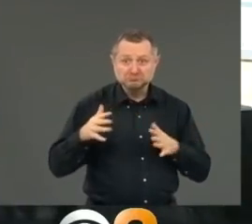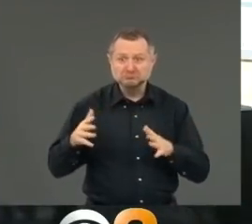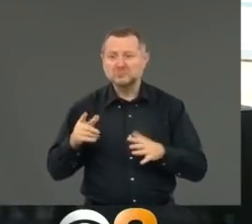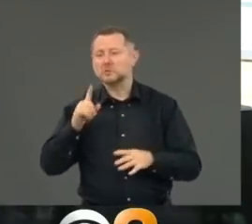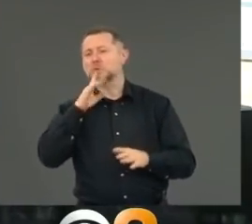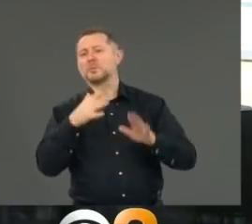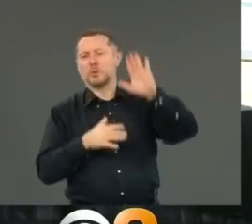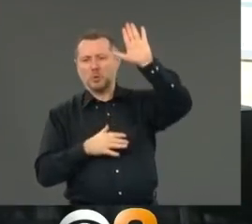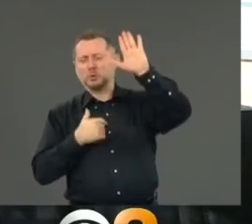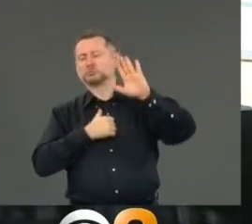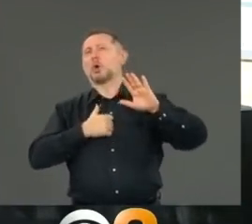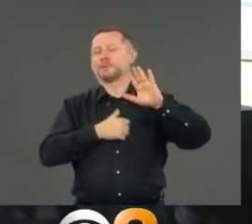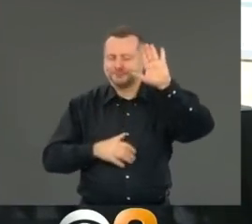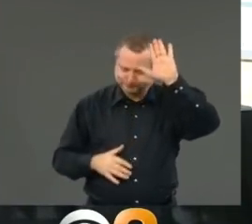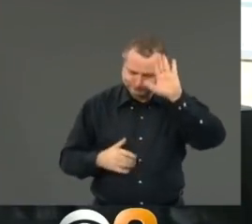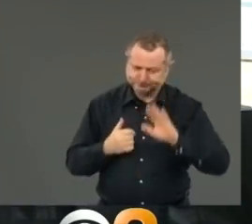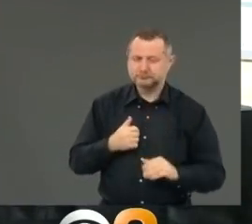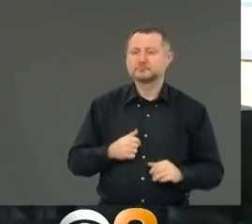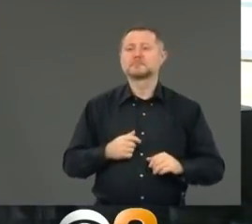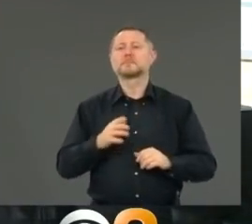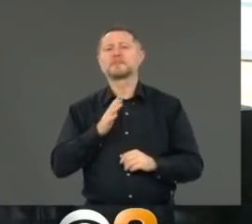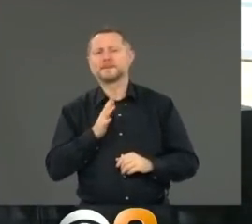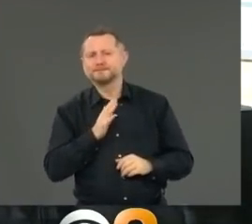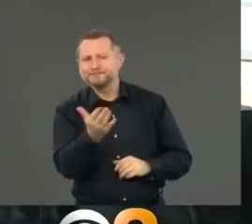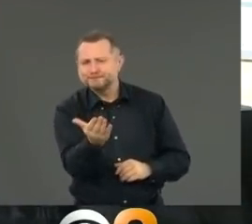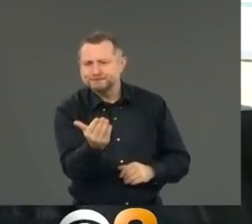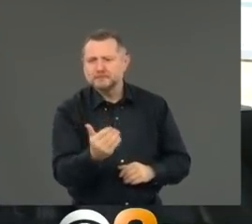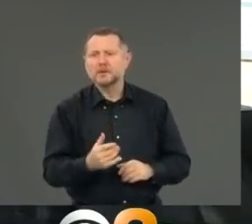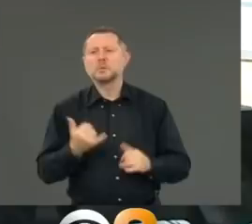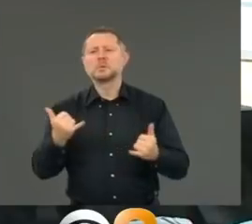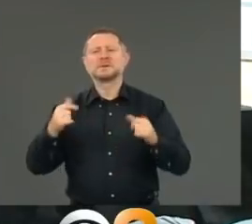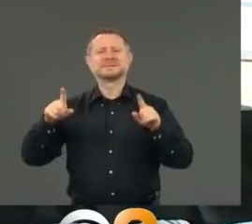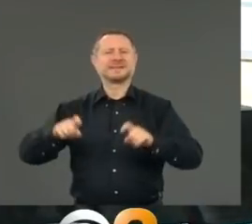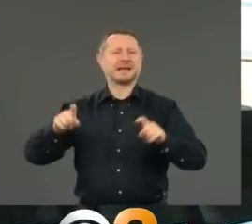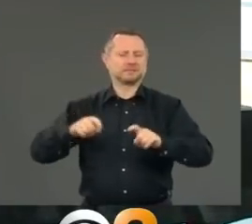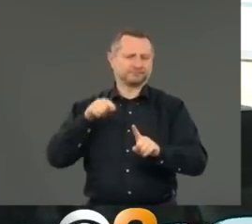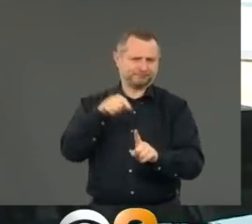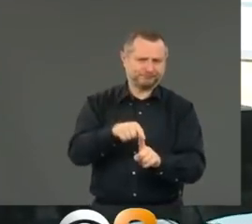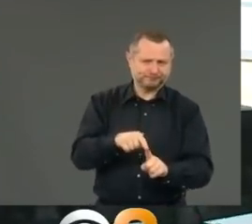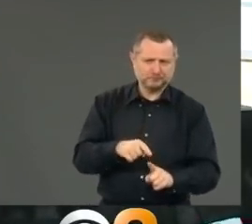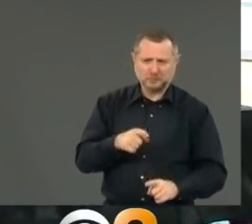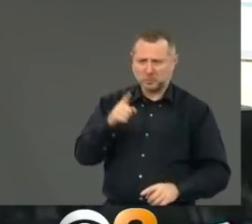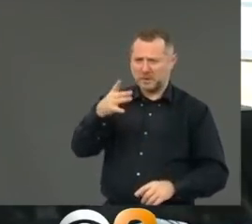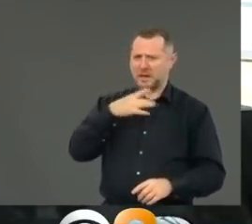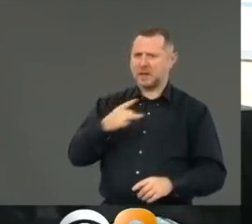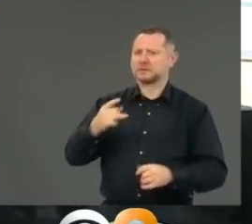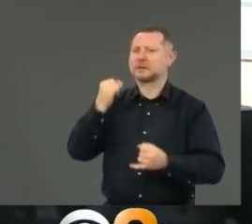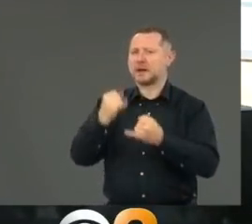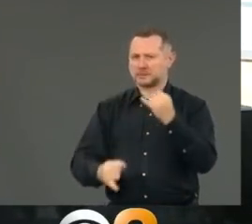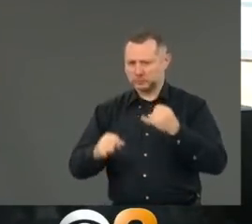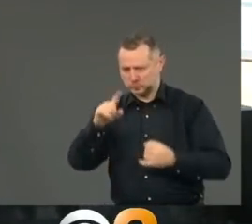THEN JUST KEEP INCREASING THE ECONOMIC ACTIVITY. LET'S DO ONE MORE. WE DON'T HAVE ONE MORE?